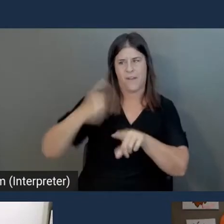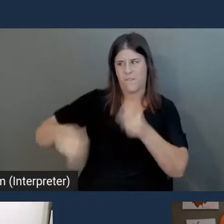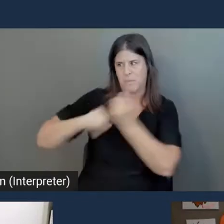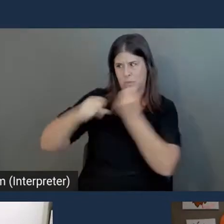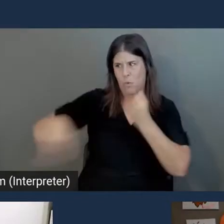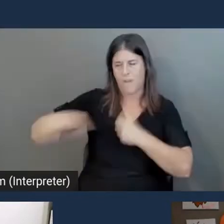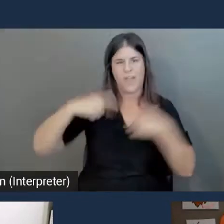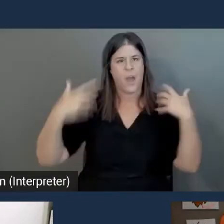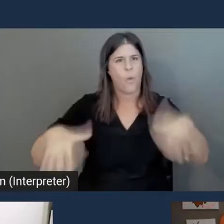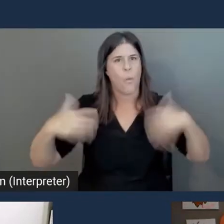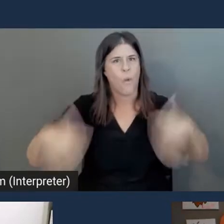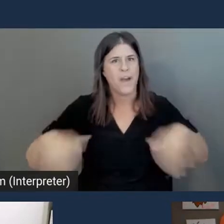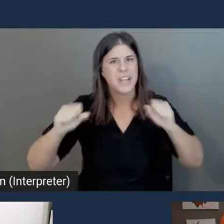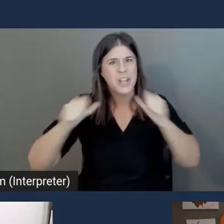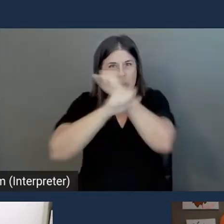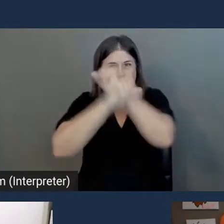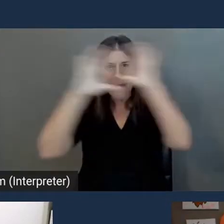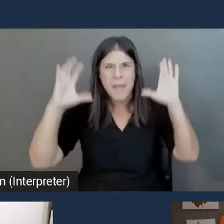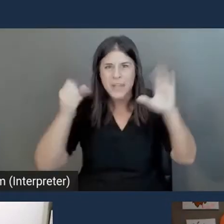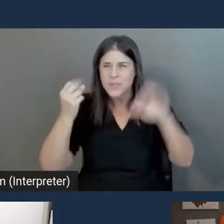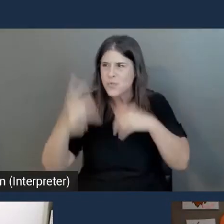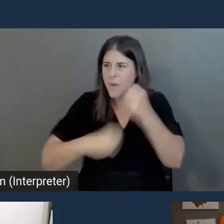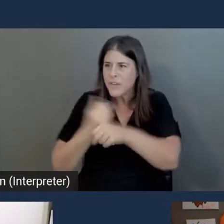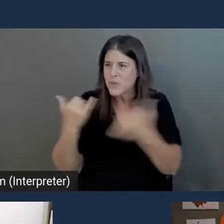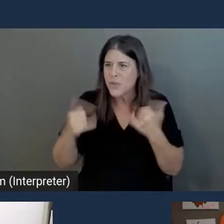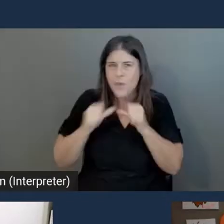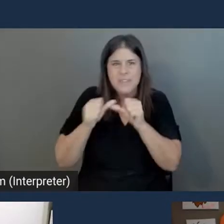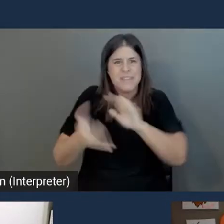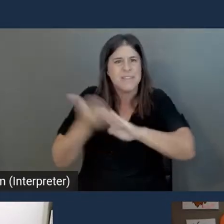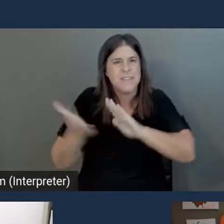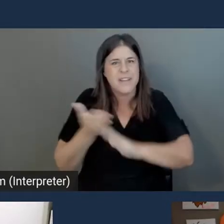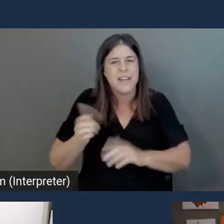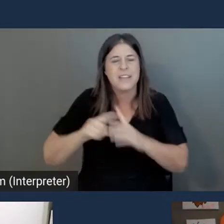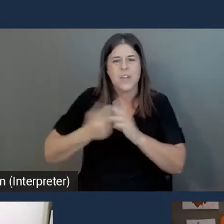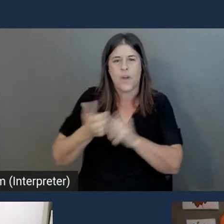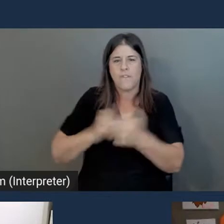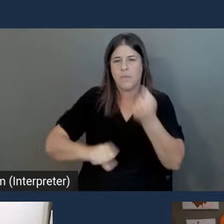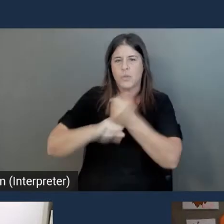Can you imagine that. Started from the support of the MySQL Database